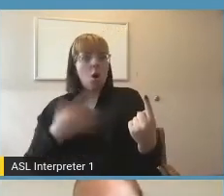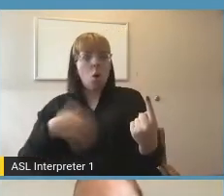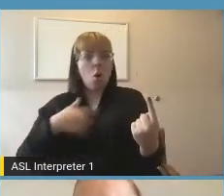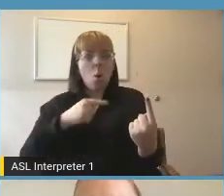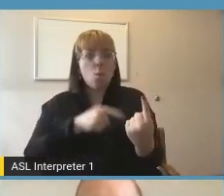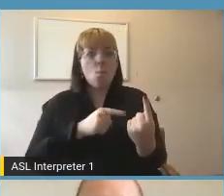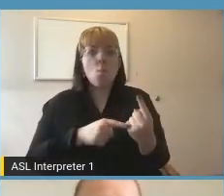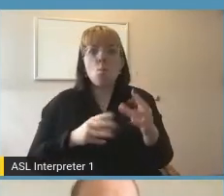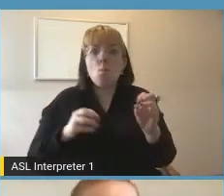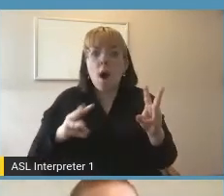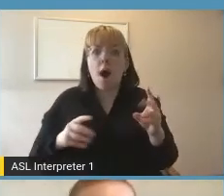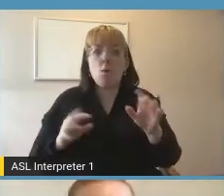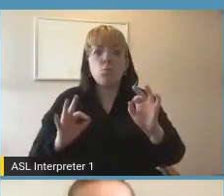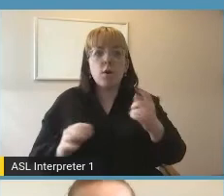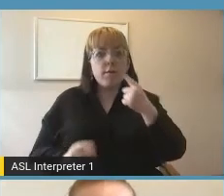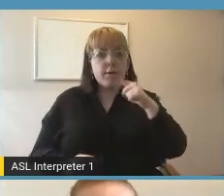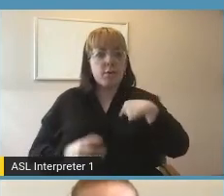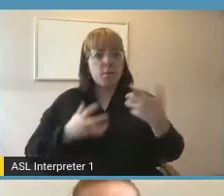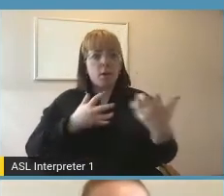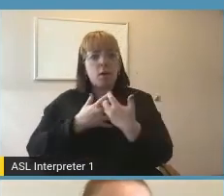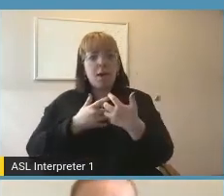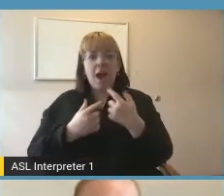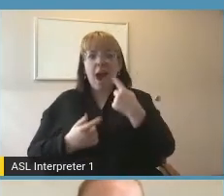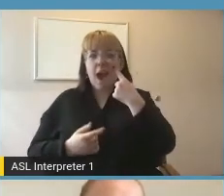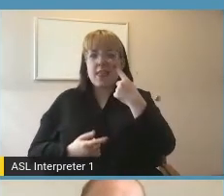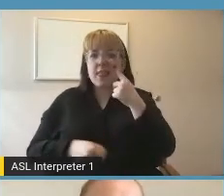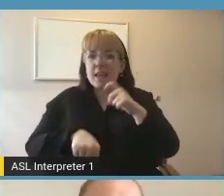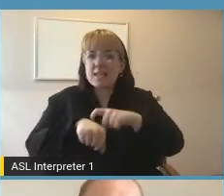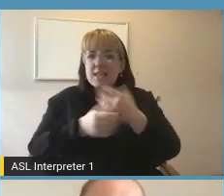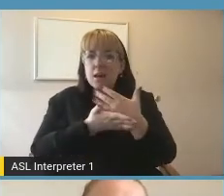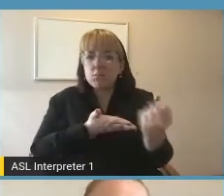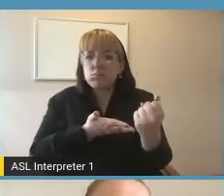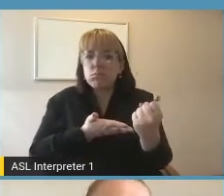why. I think I'm out of time. I want to talk a bit more about collaborative models but